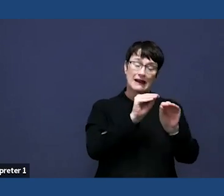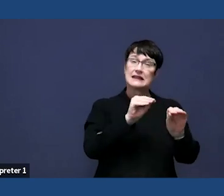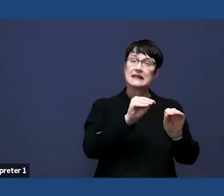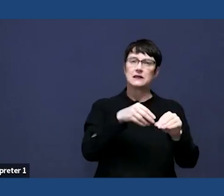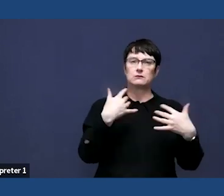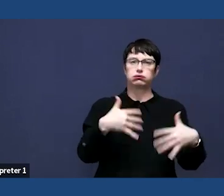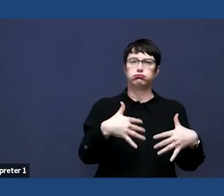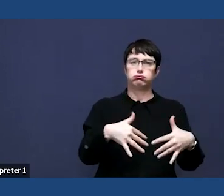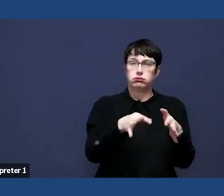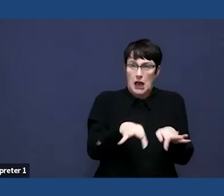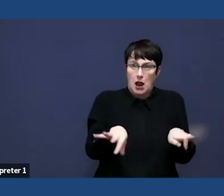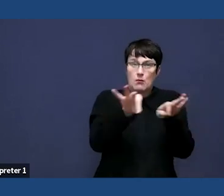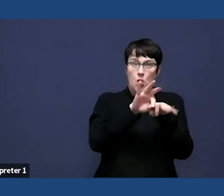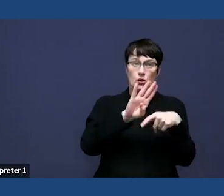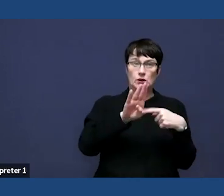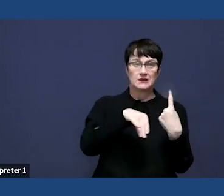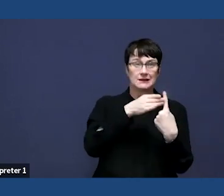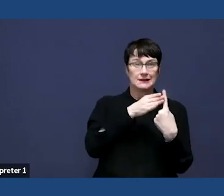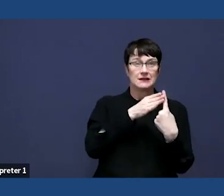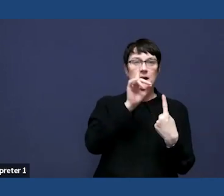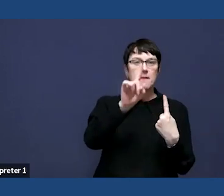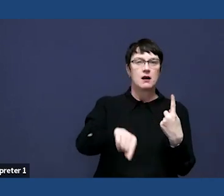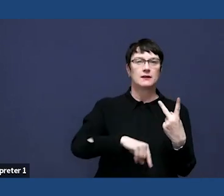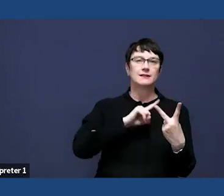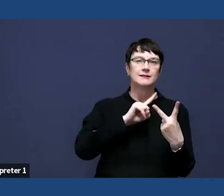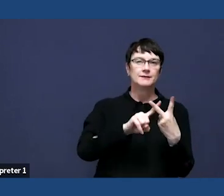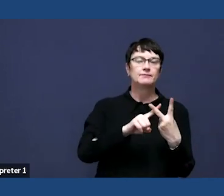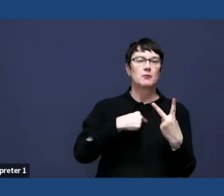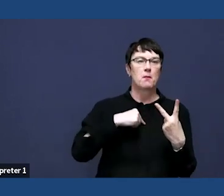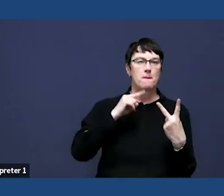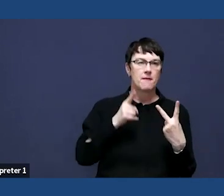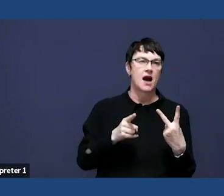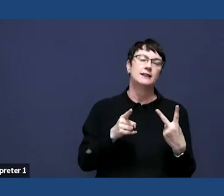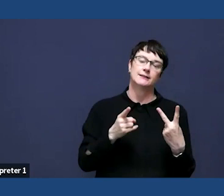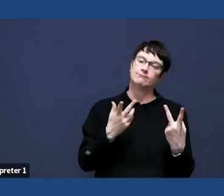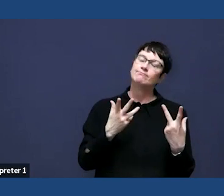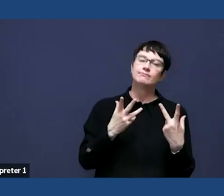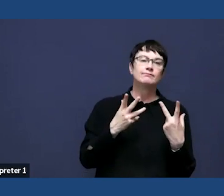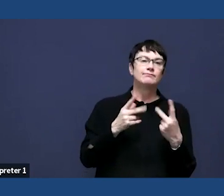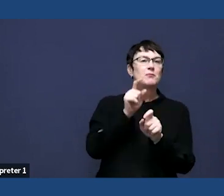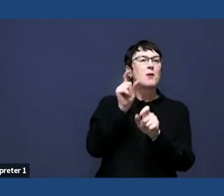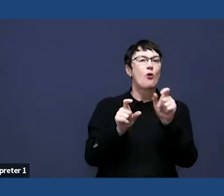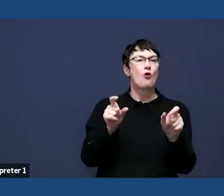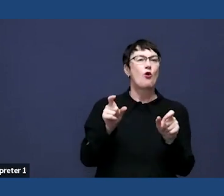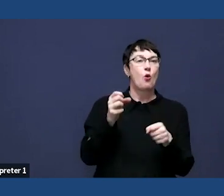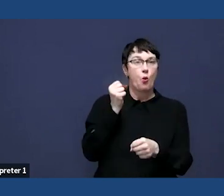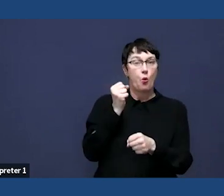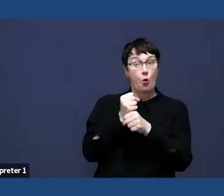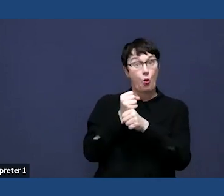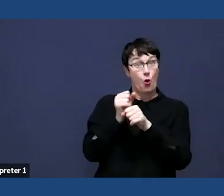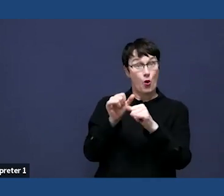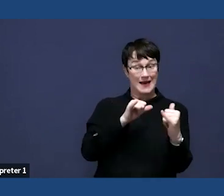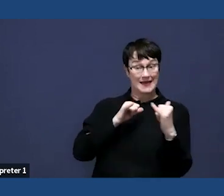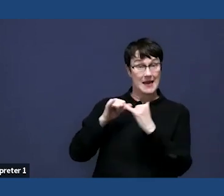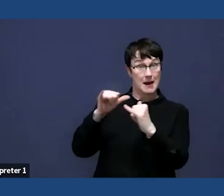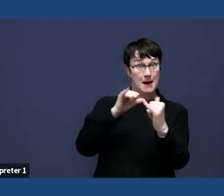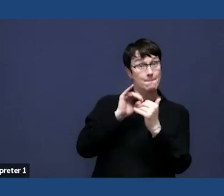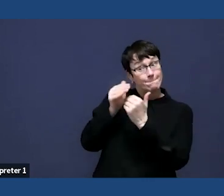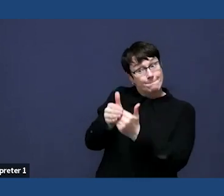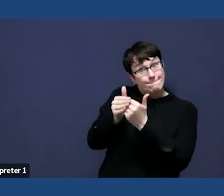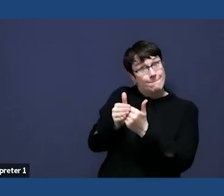connectivity with other patients to have resources, education on specific disease areas.